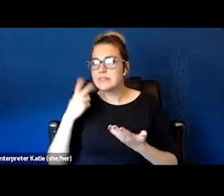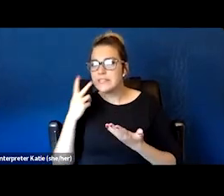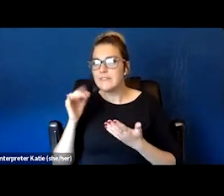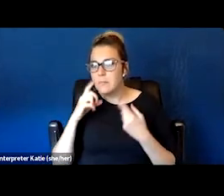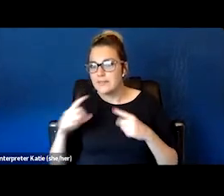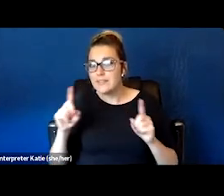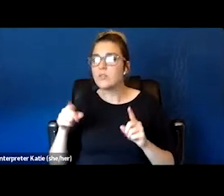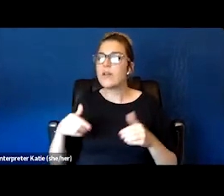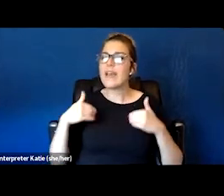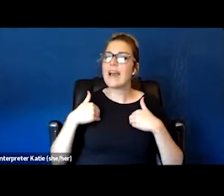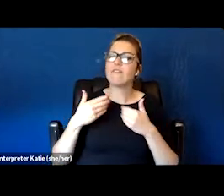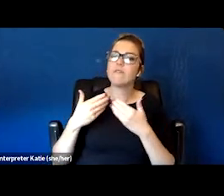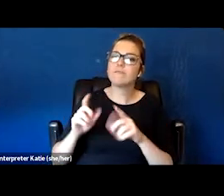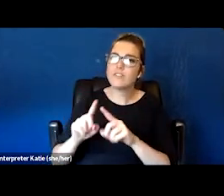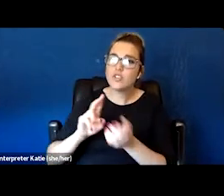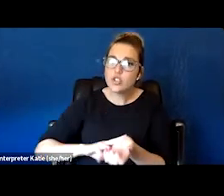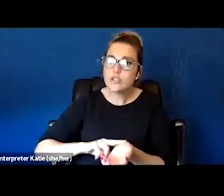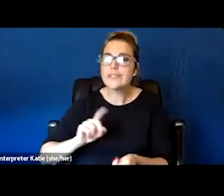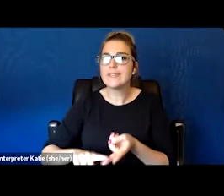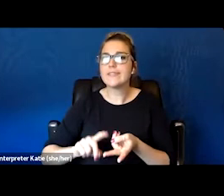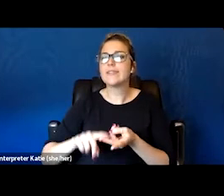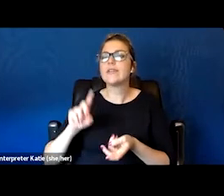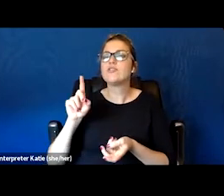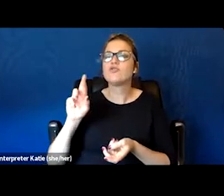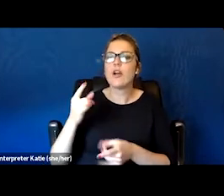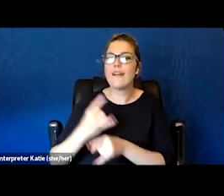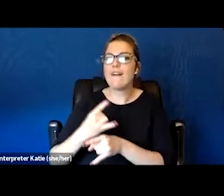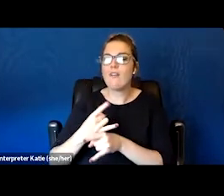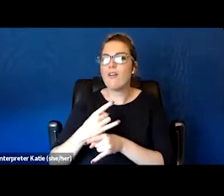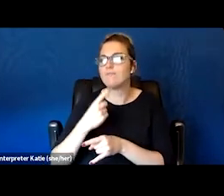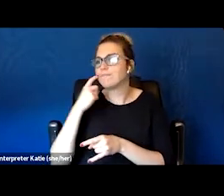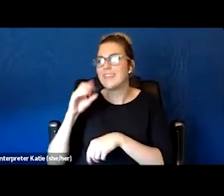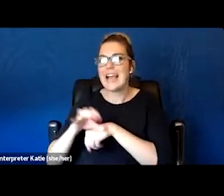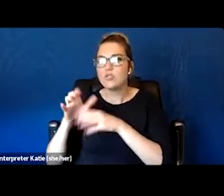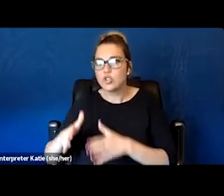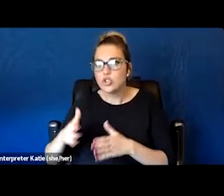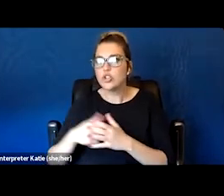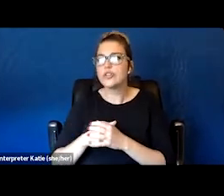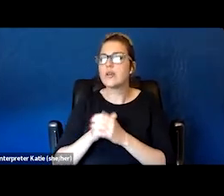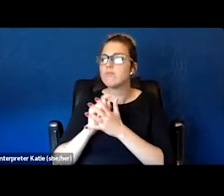substance use counselors, things like that. We invite them to the table, to come to these housing placement meetings,